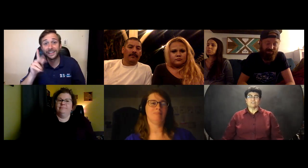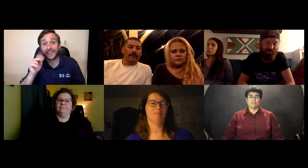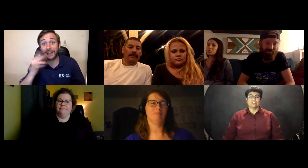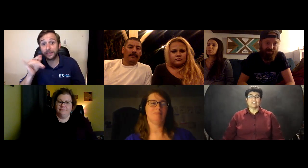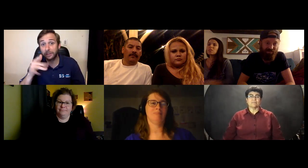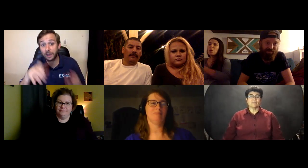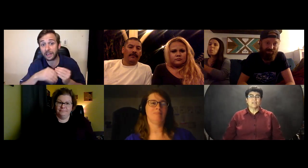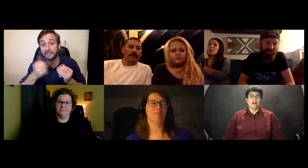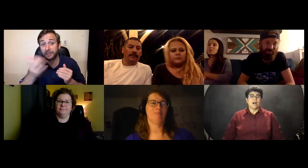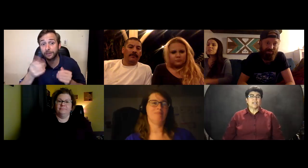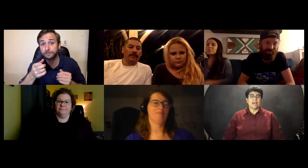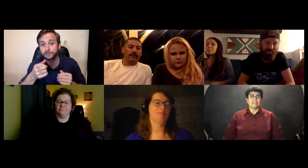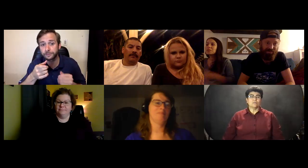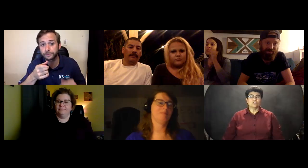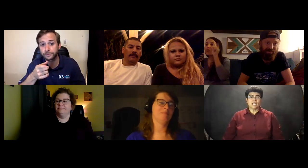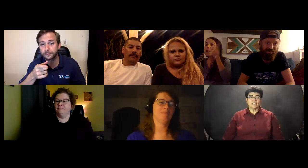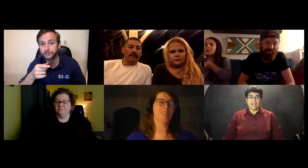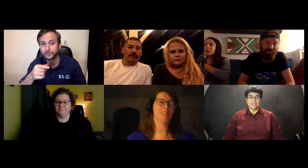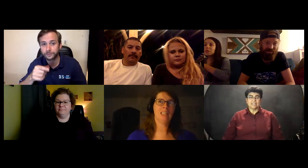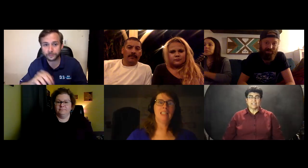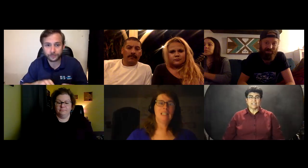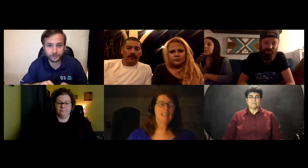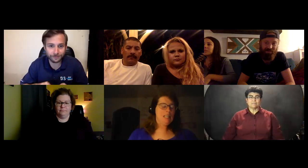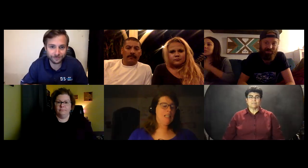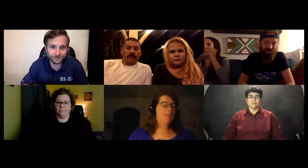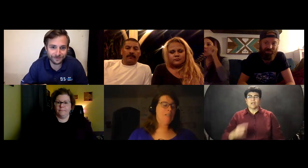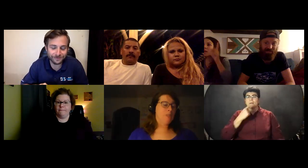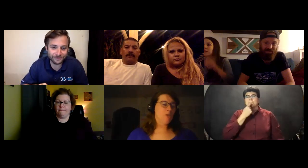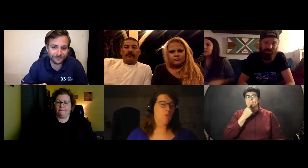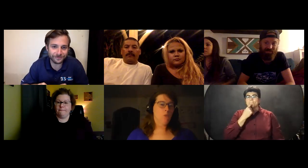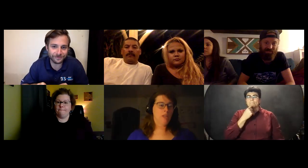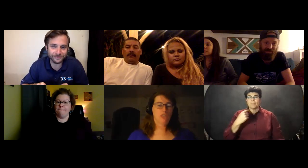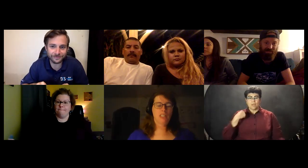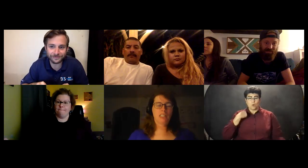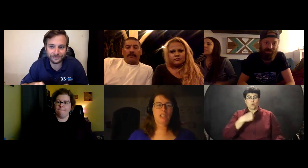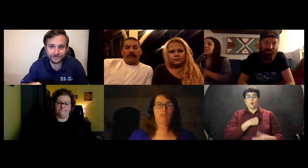everything uh kathy would you like to add anything um